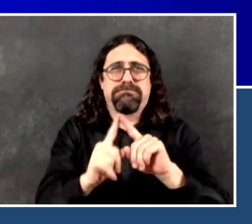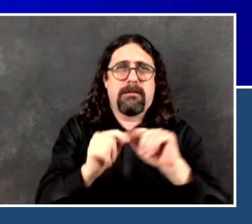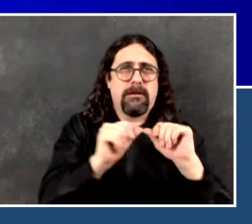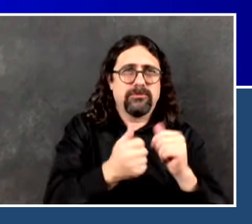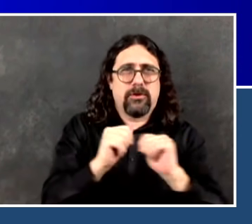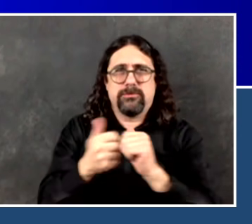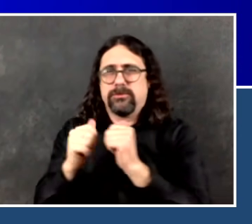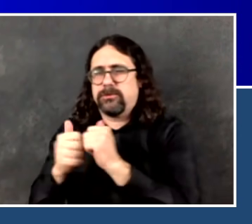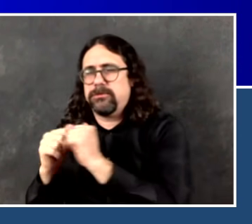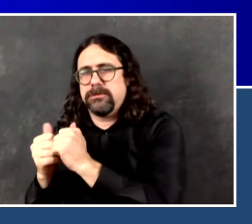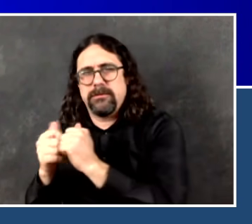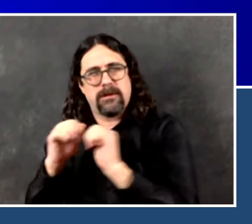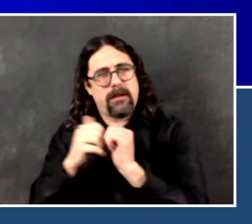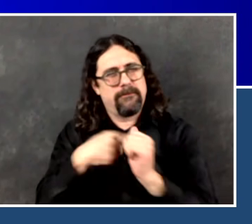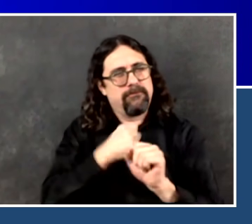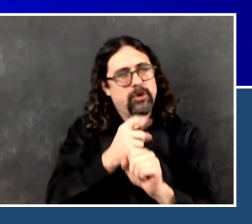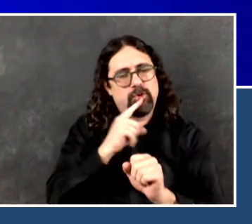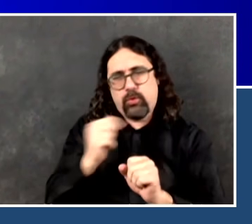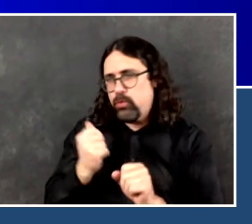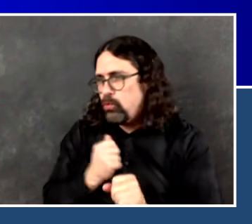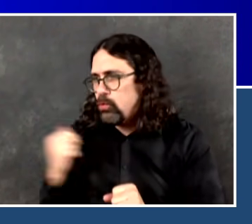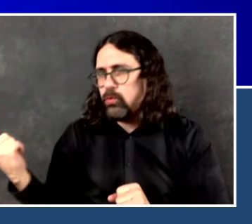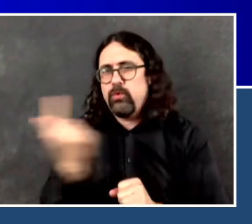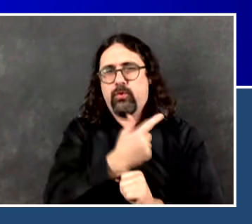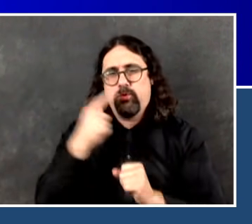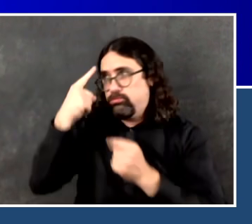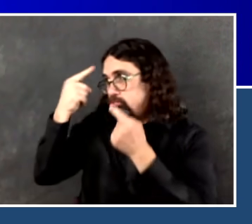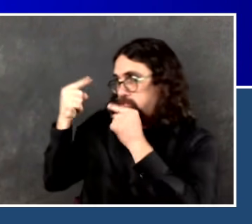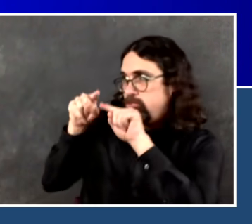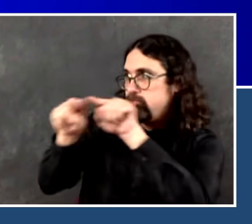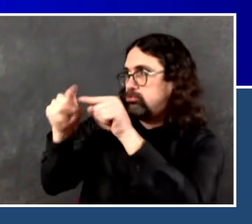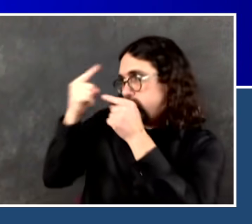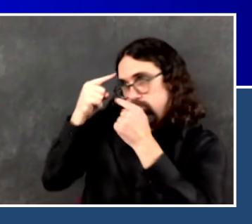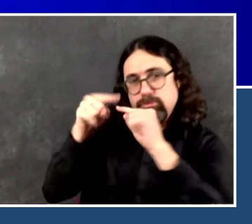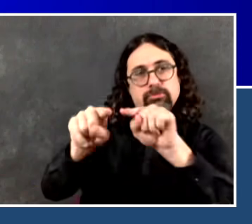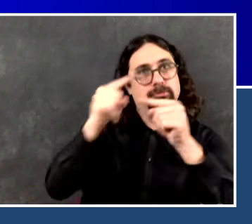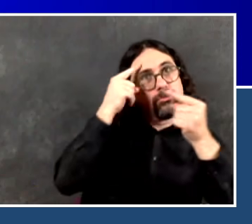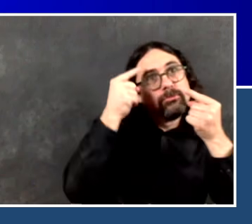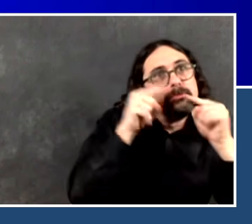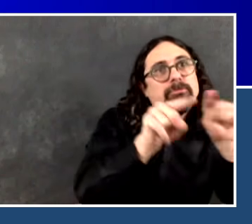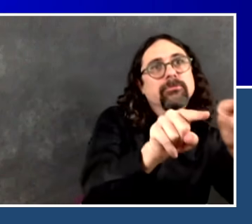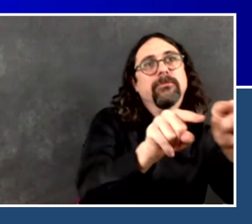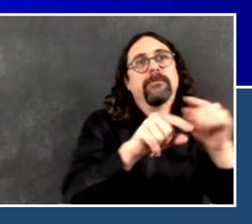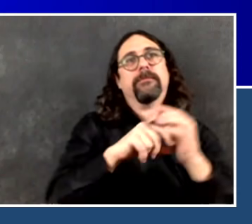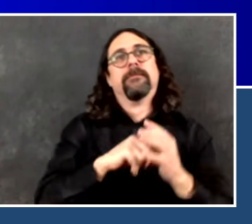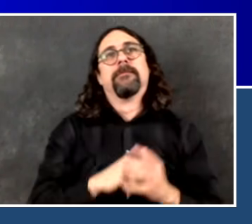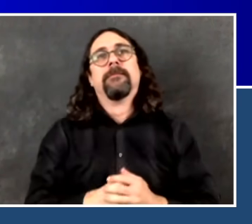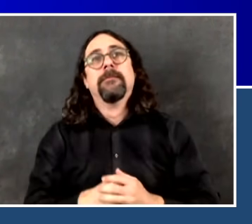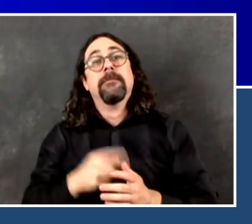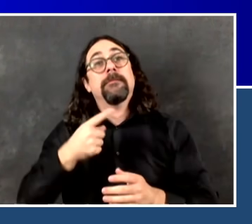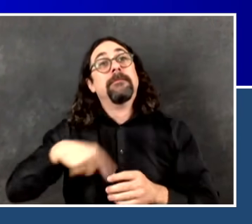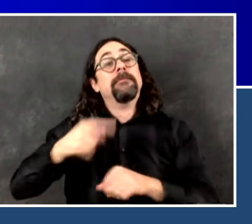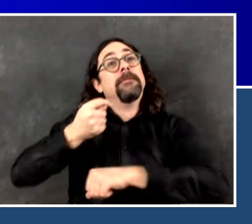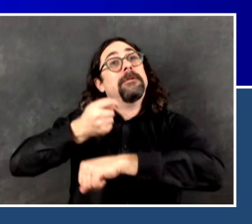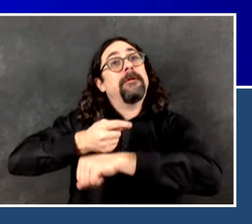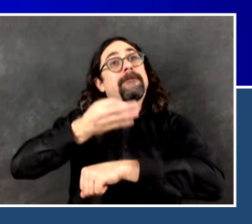IS MOVING IN THAT SAME DIRECTION URGENTLY. THE TASK FROCE WILL BE LED BY OUR FIRST LADY